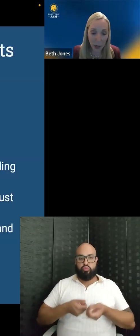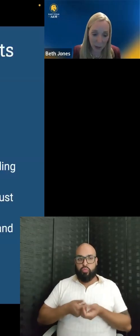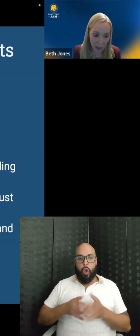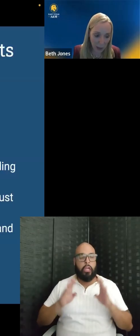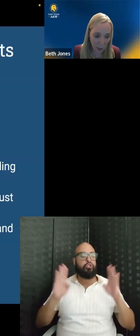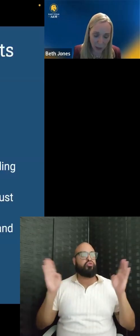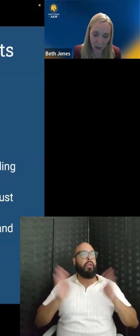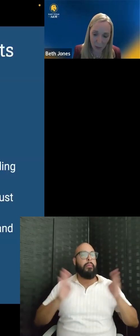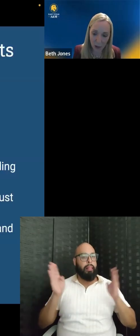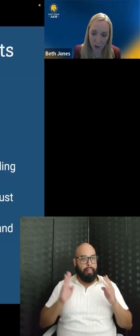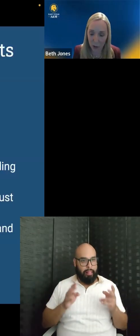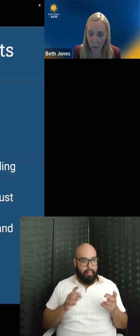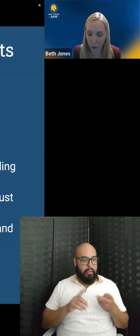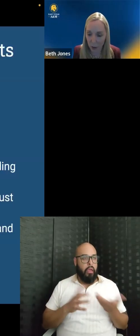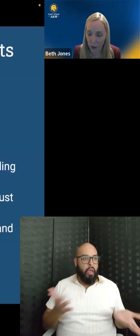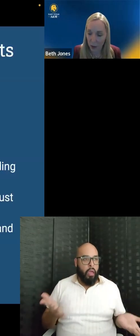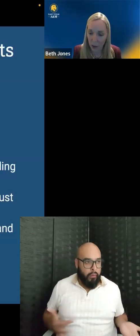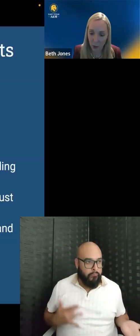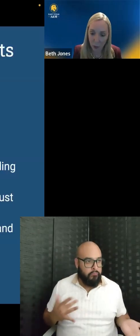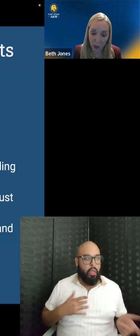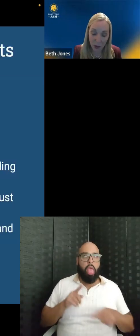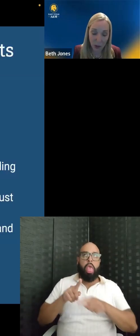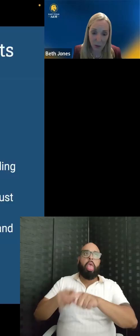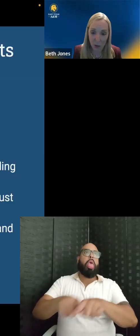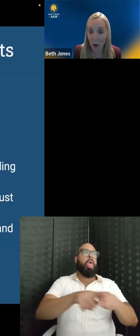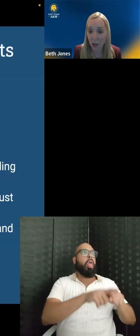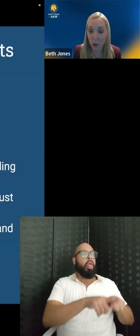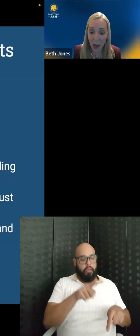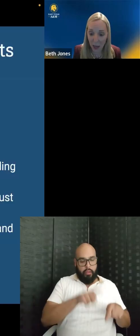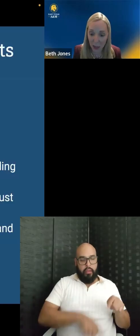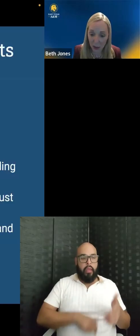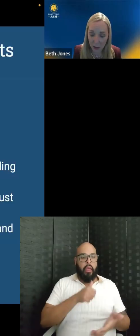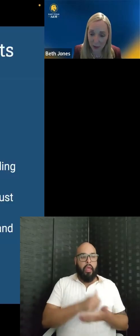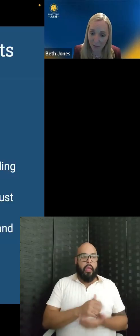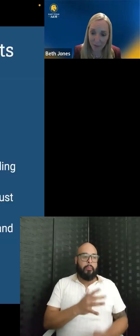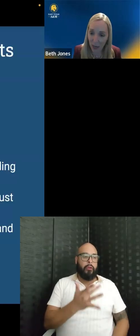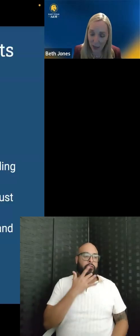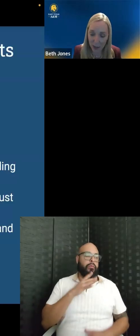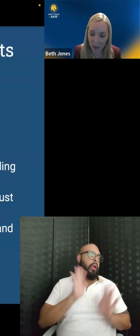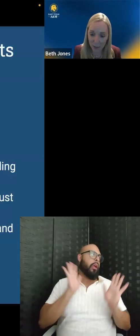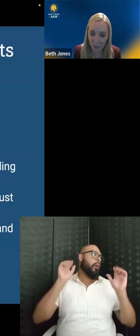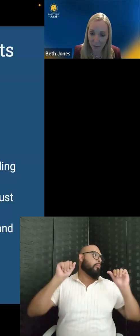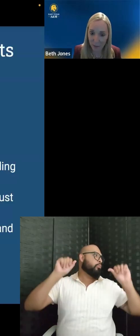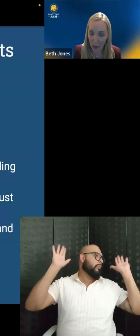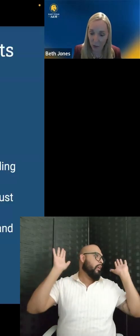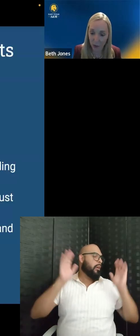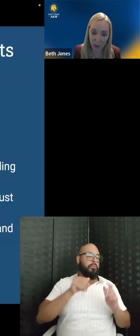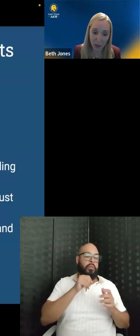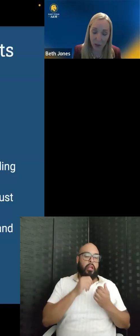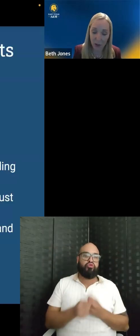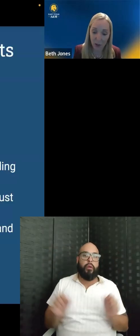Learned helplessness comes into the picture here where, they'd rather just not try and fail versus